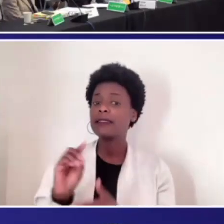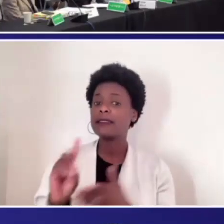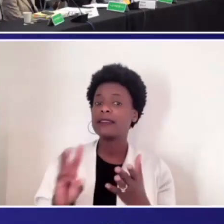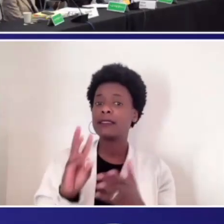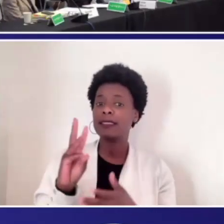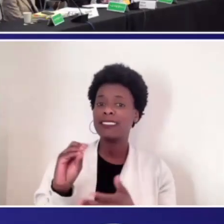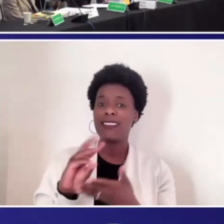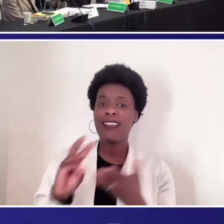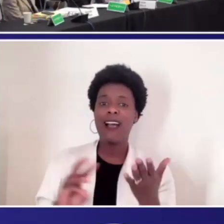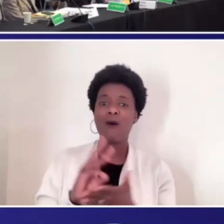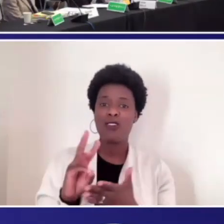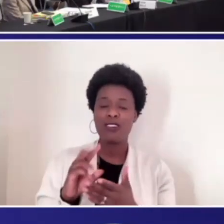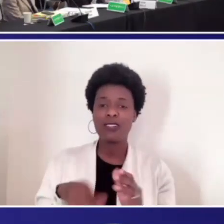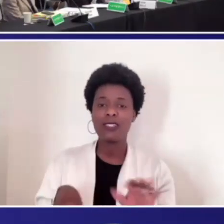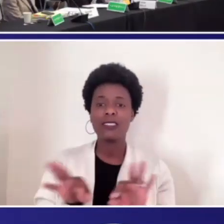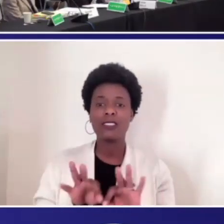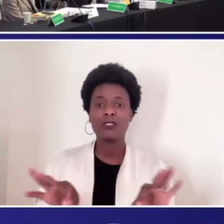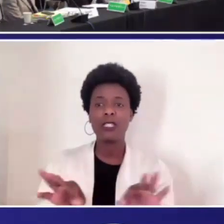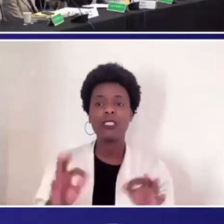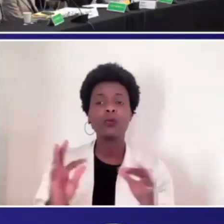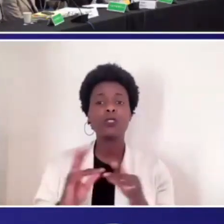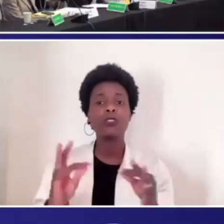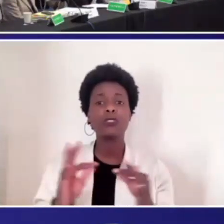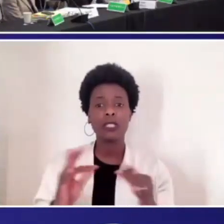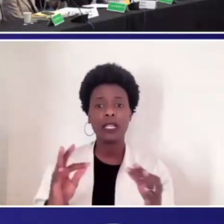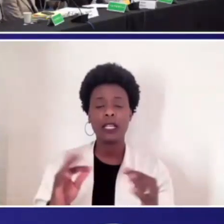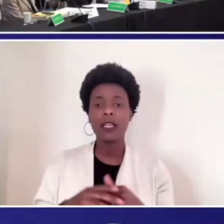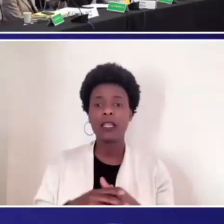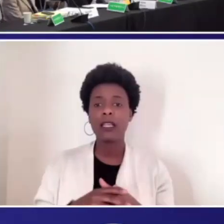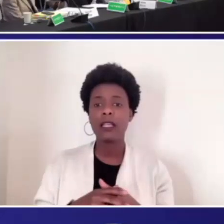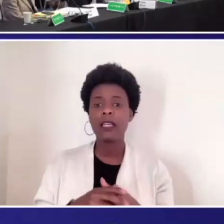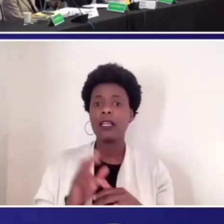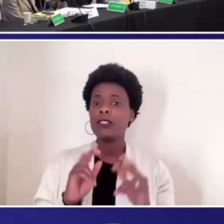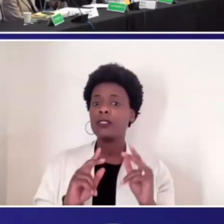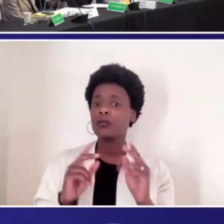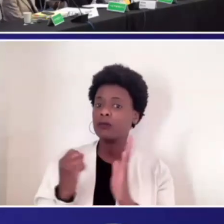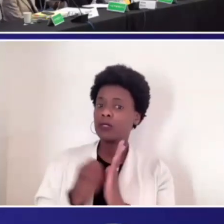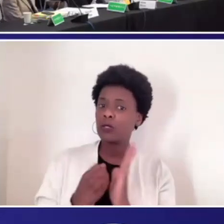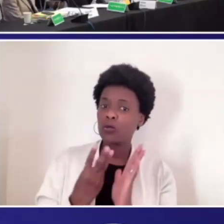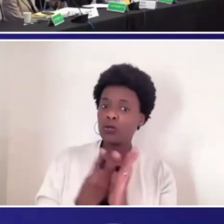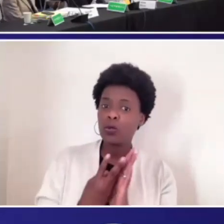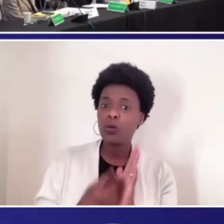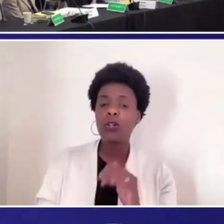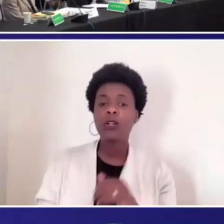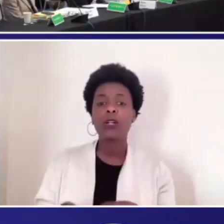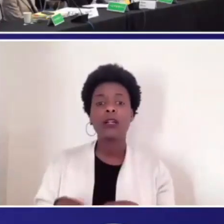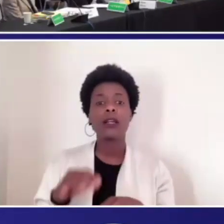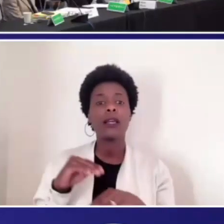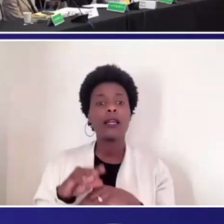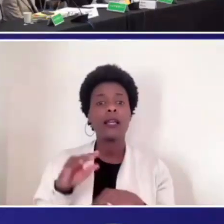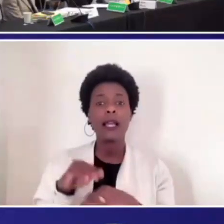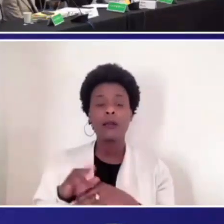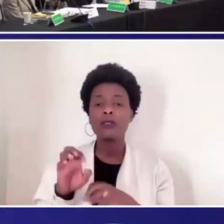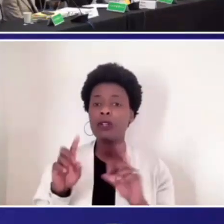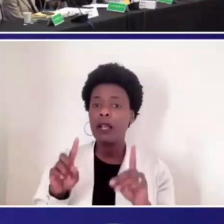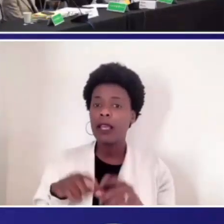So what you're saying to people like, you know, social work, counselor ed, other mental health fields,